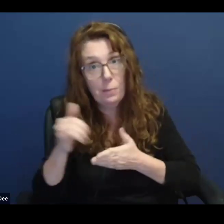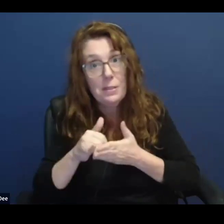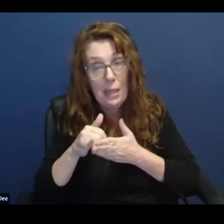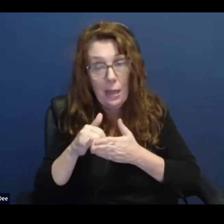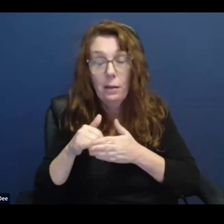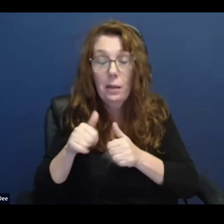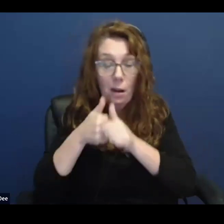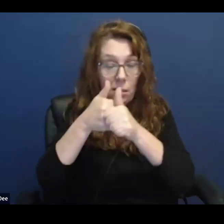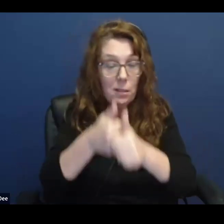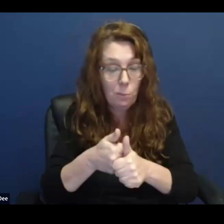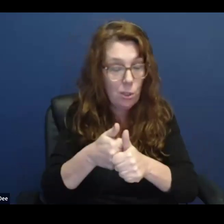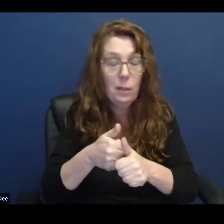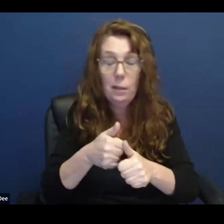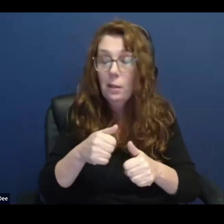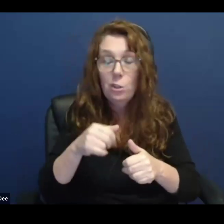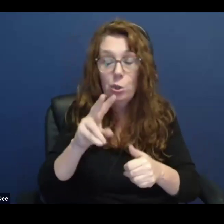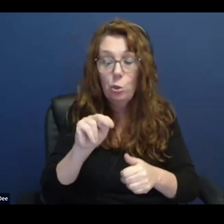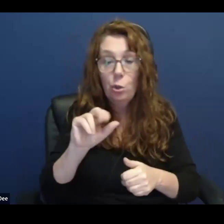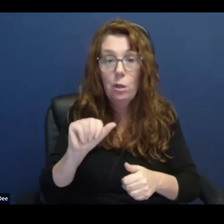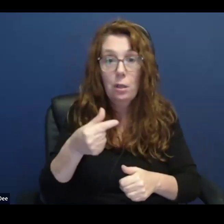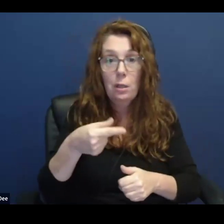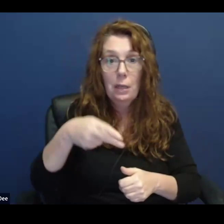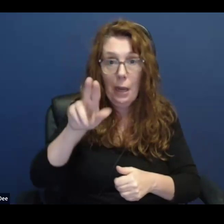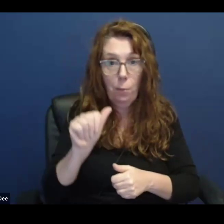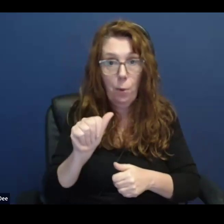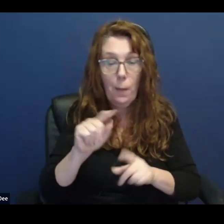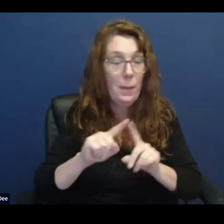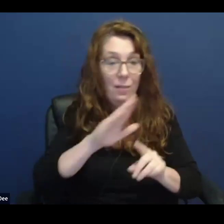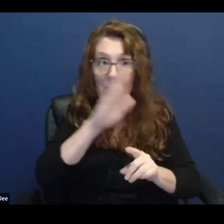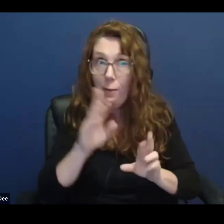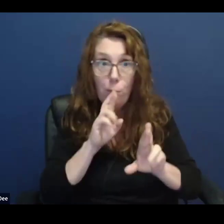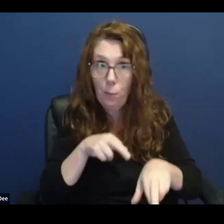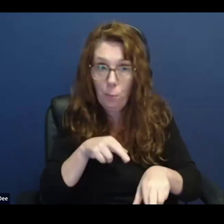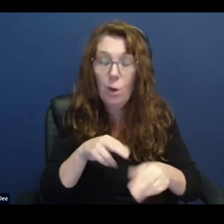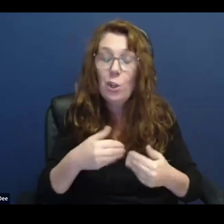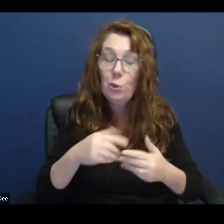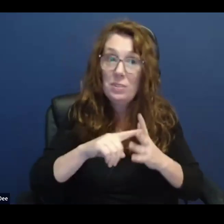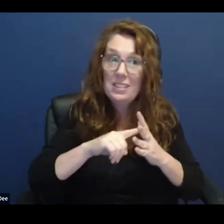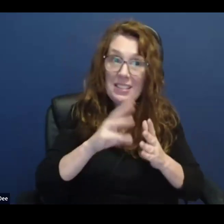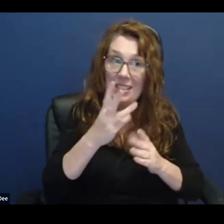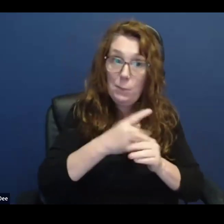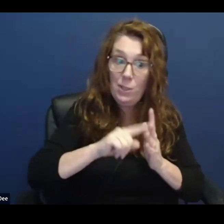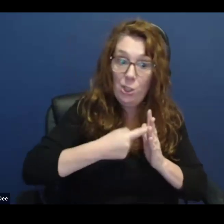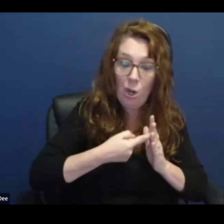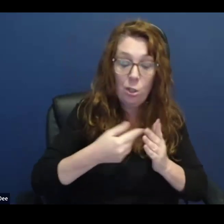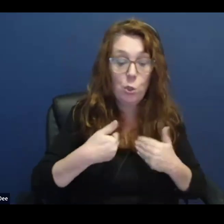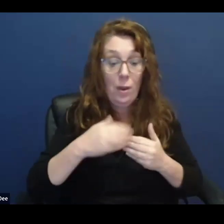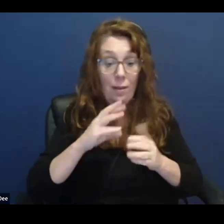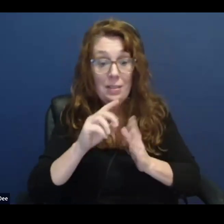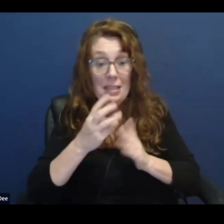never been reported. That's when the timeline starts. You have 6 months to send a summary of